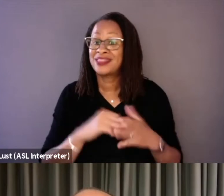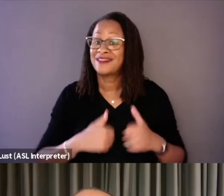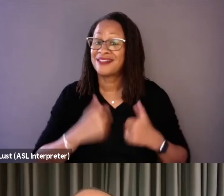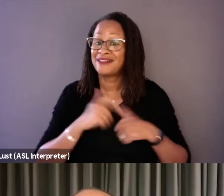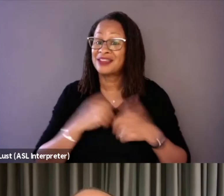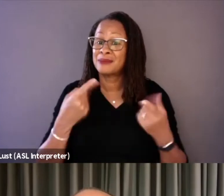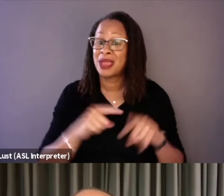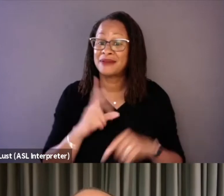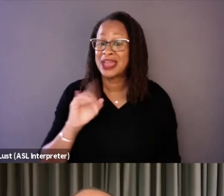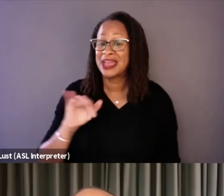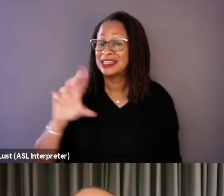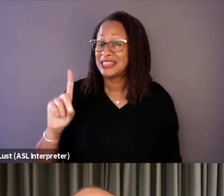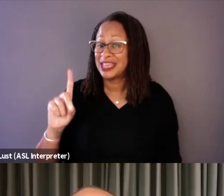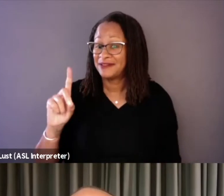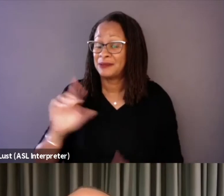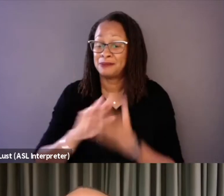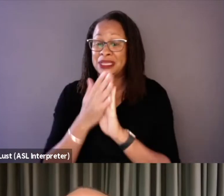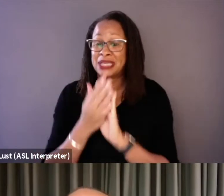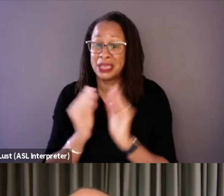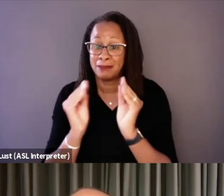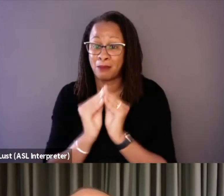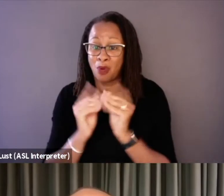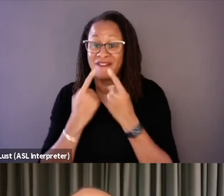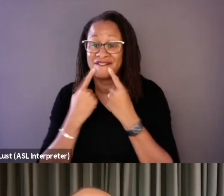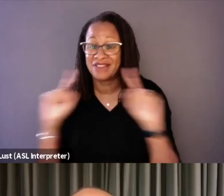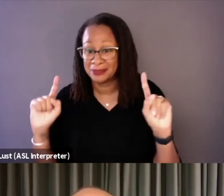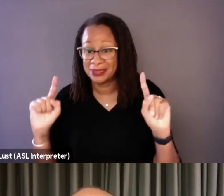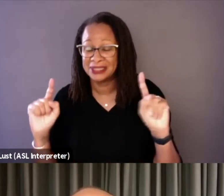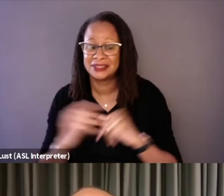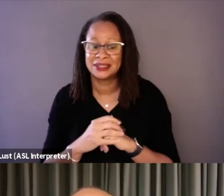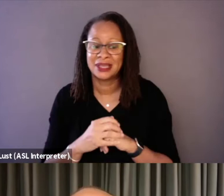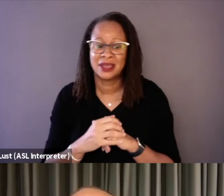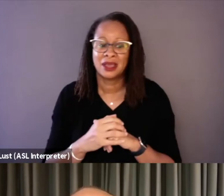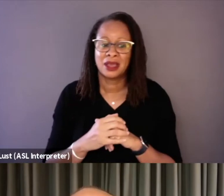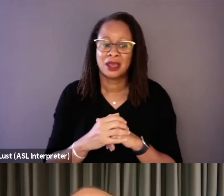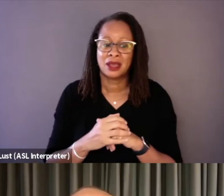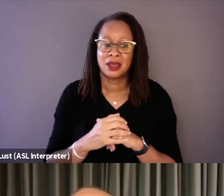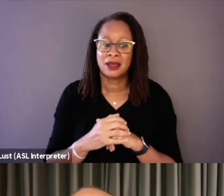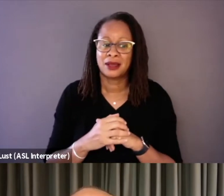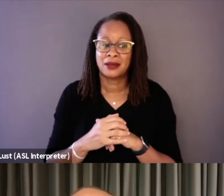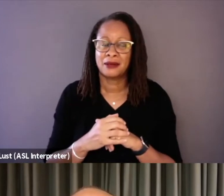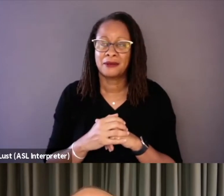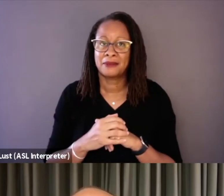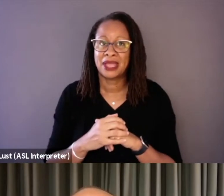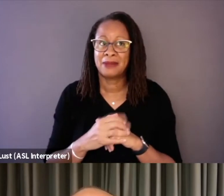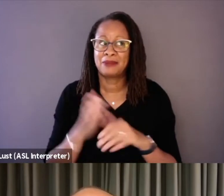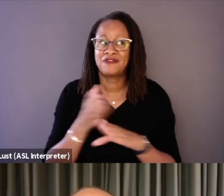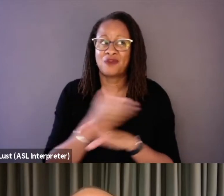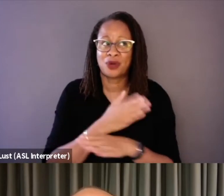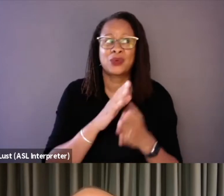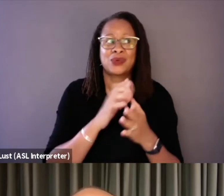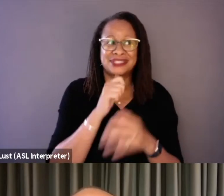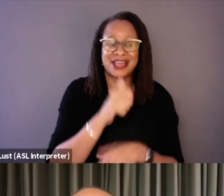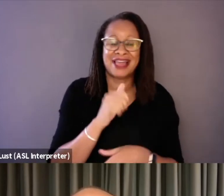before he was not Viet boy for a while, but like in 85 and all that stuff,